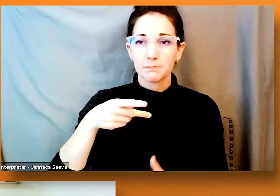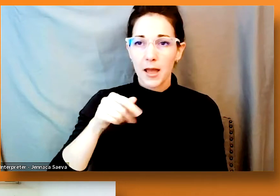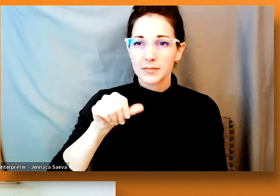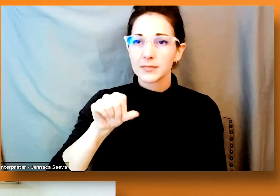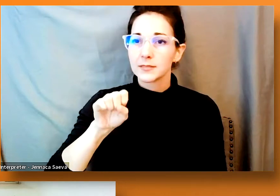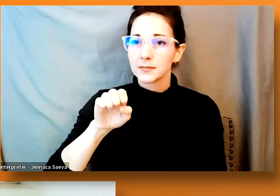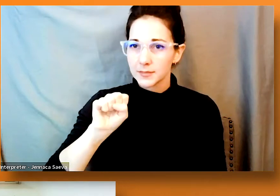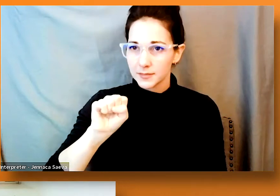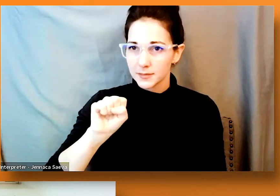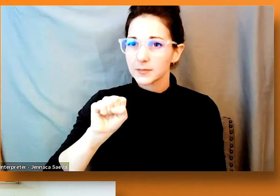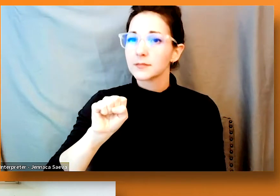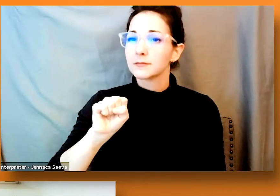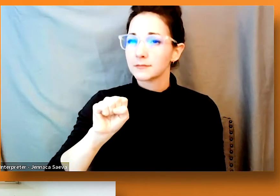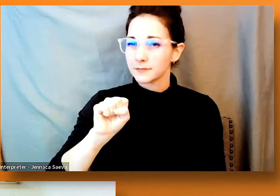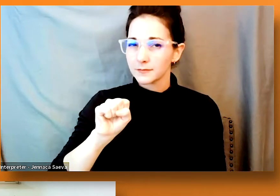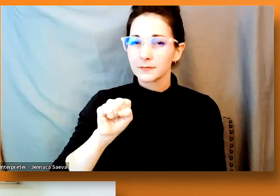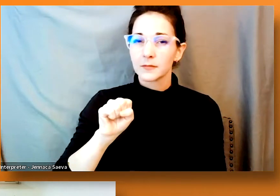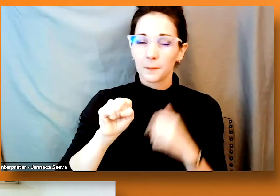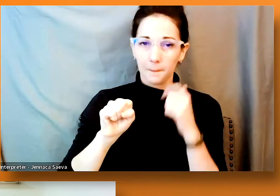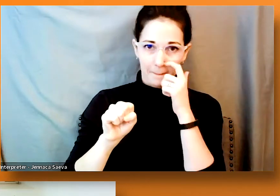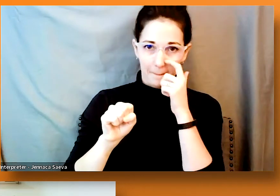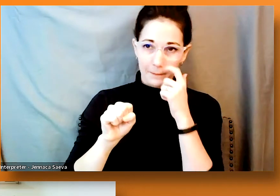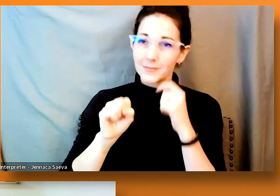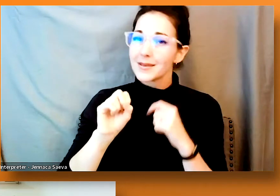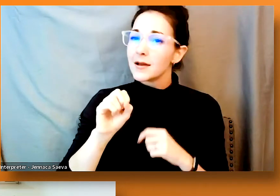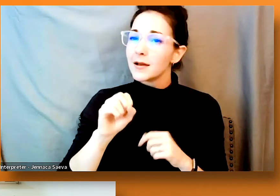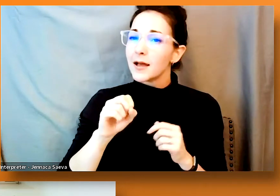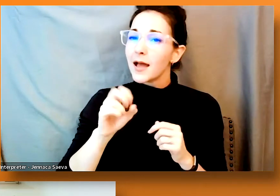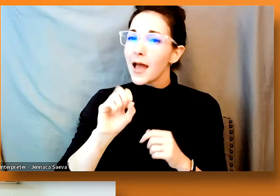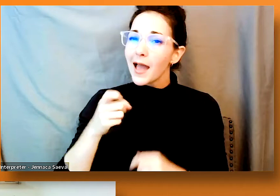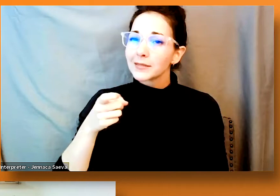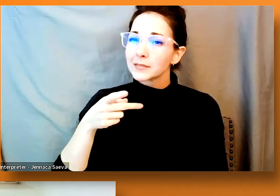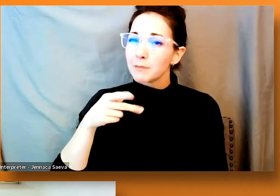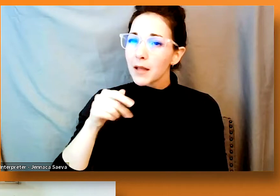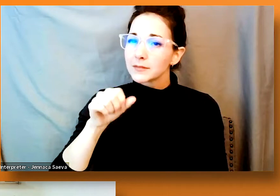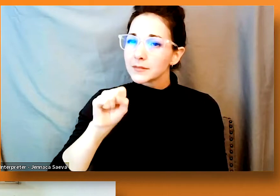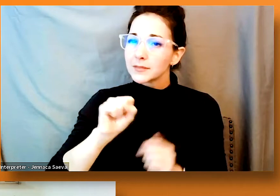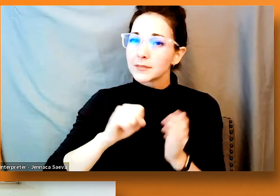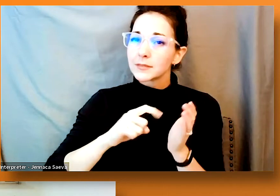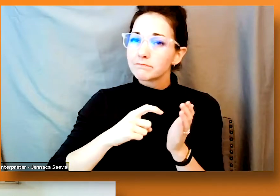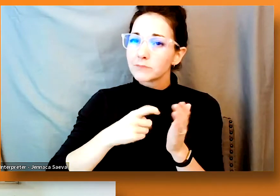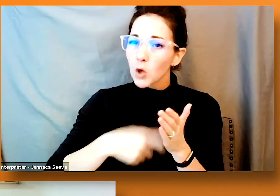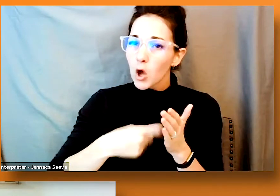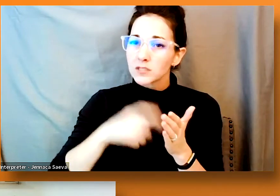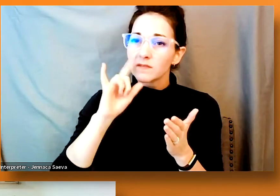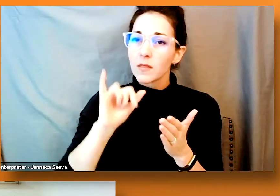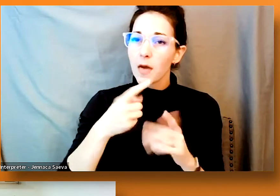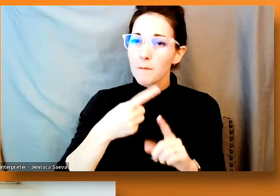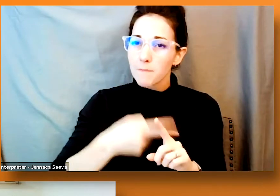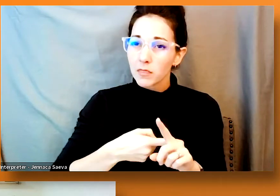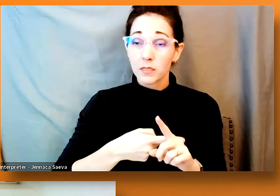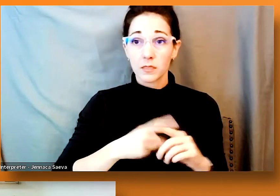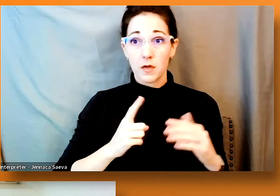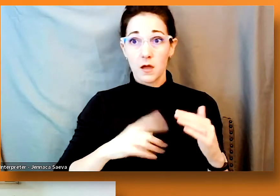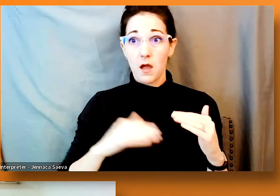Did the expenses we processed for that month, did they actually hit the budget?